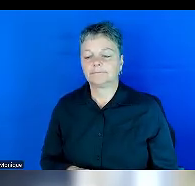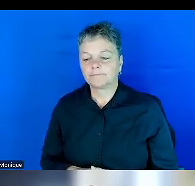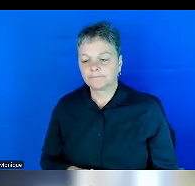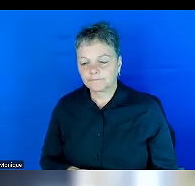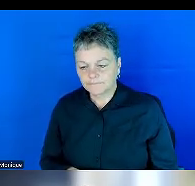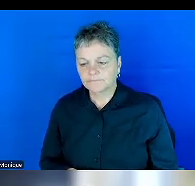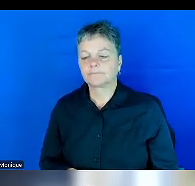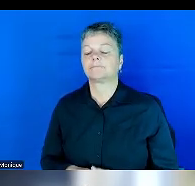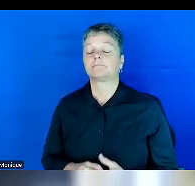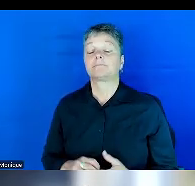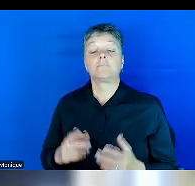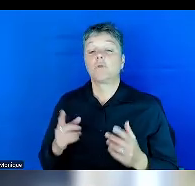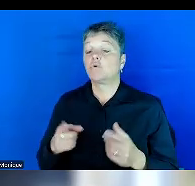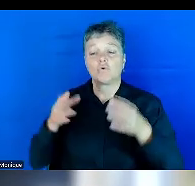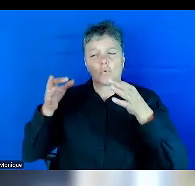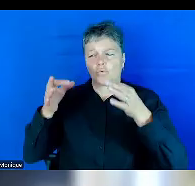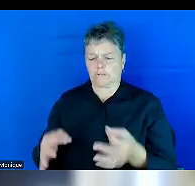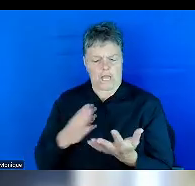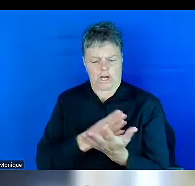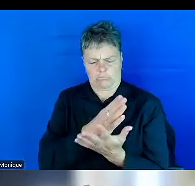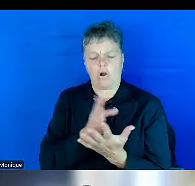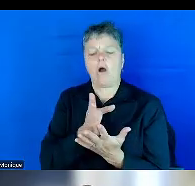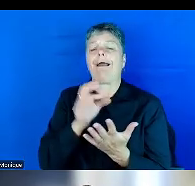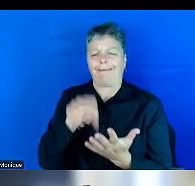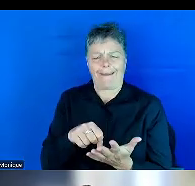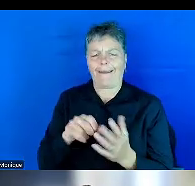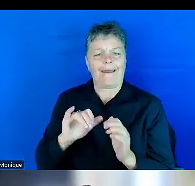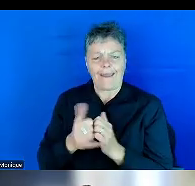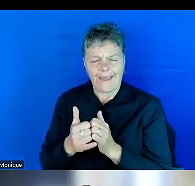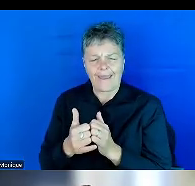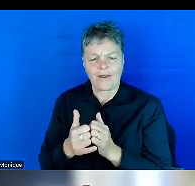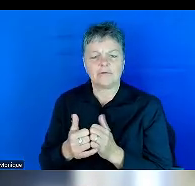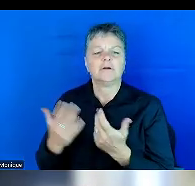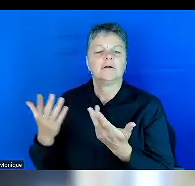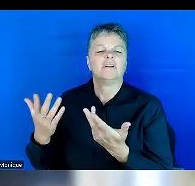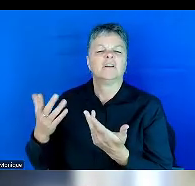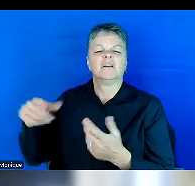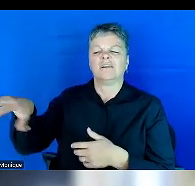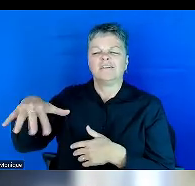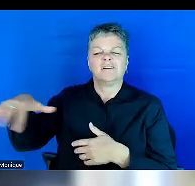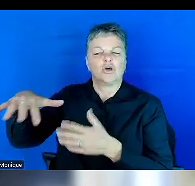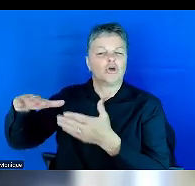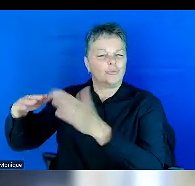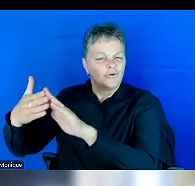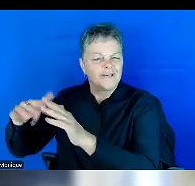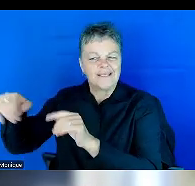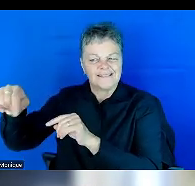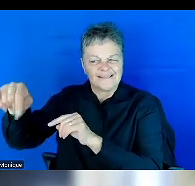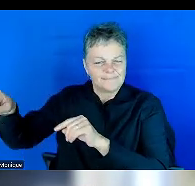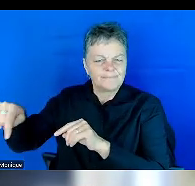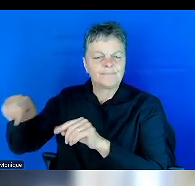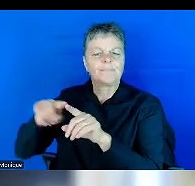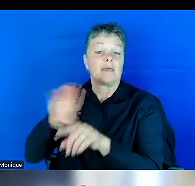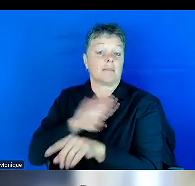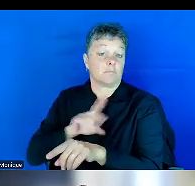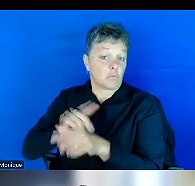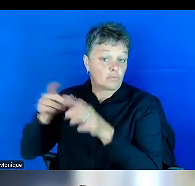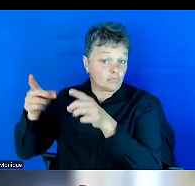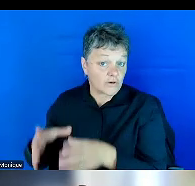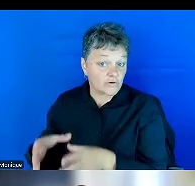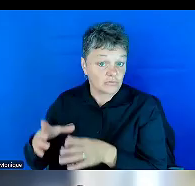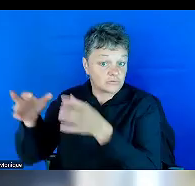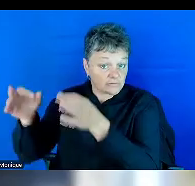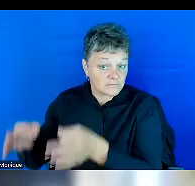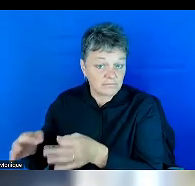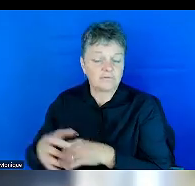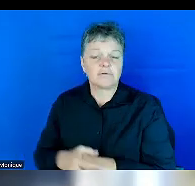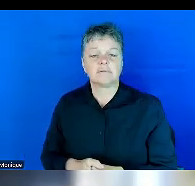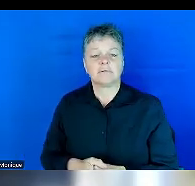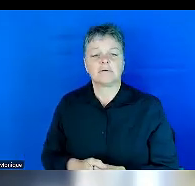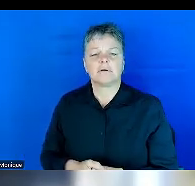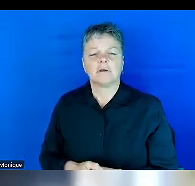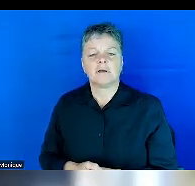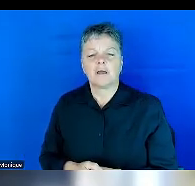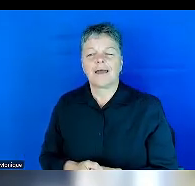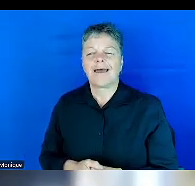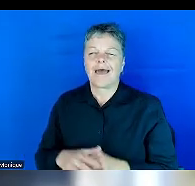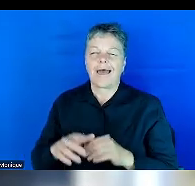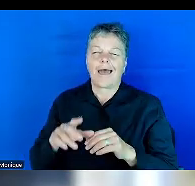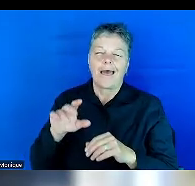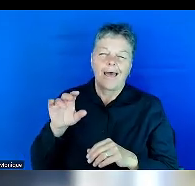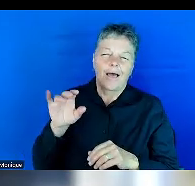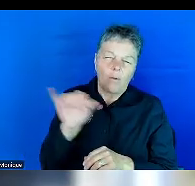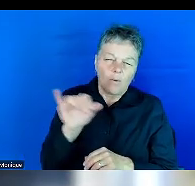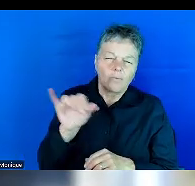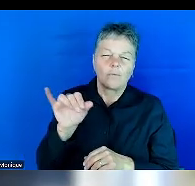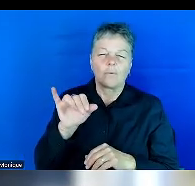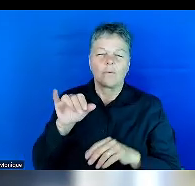board of directors at ARCH. Um, and as well are informed by um other services that are available